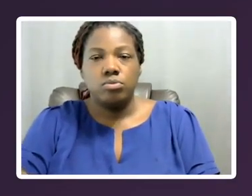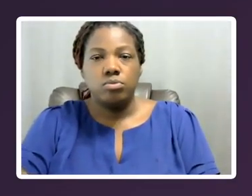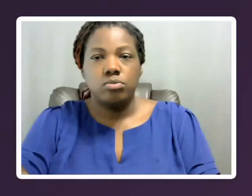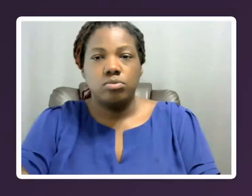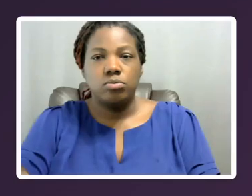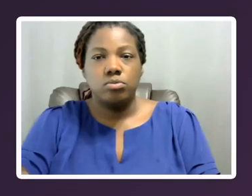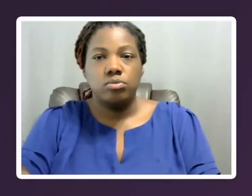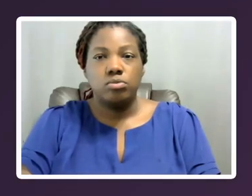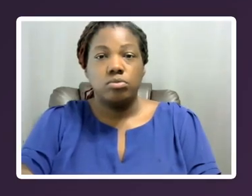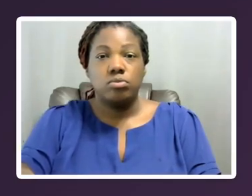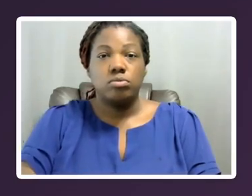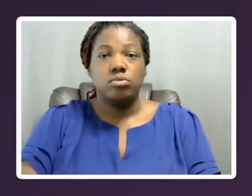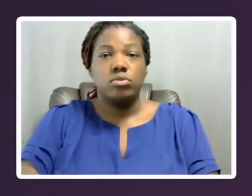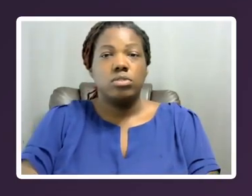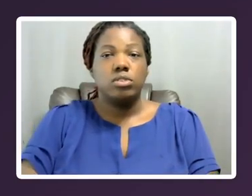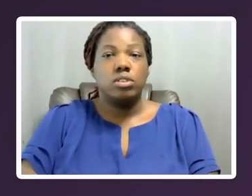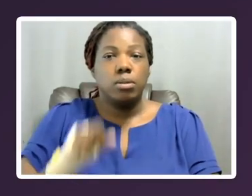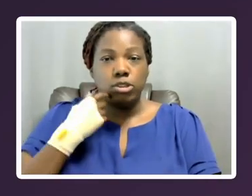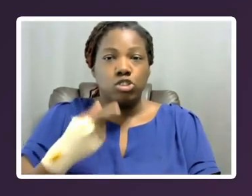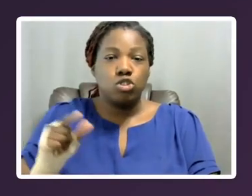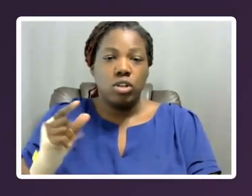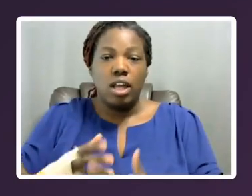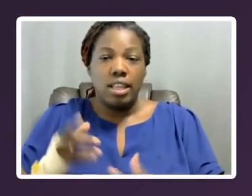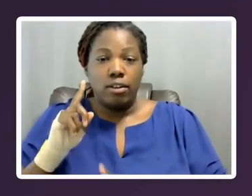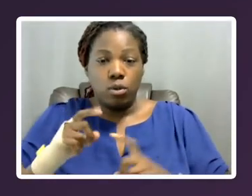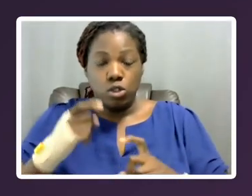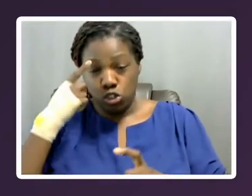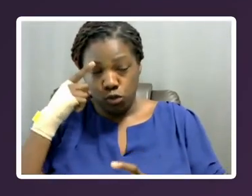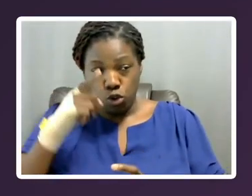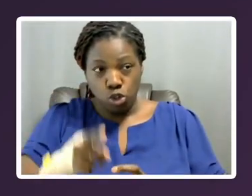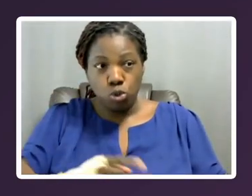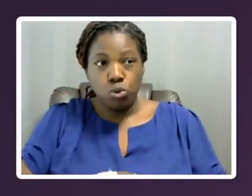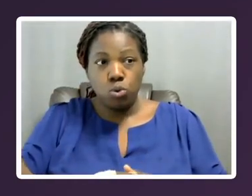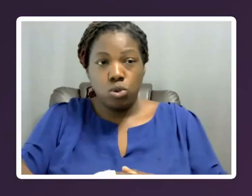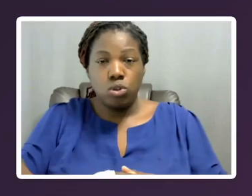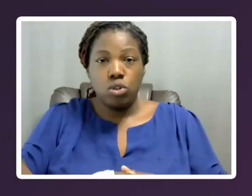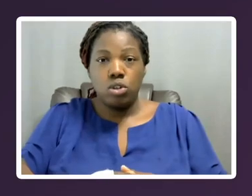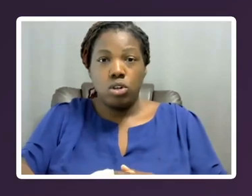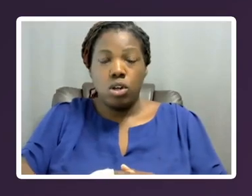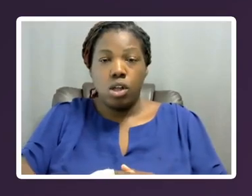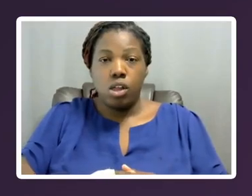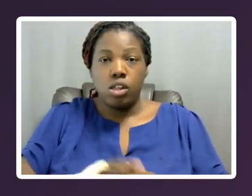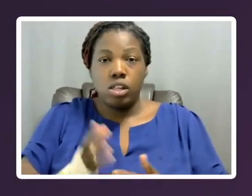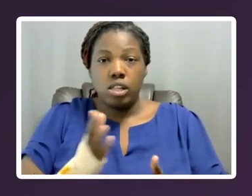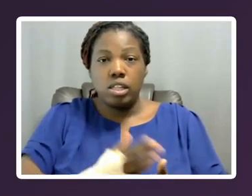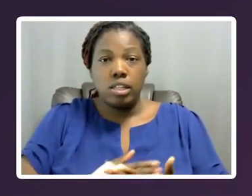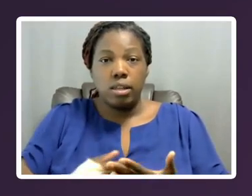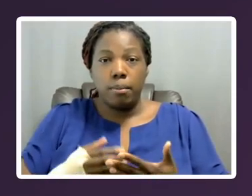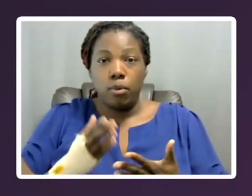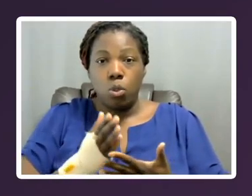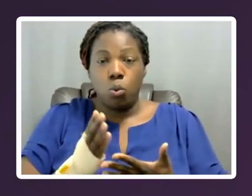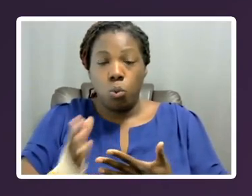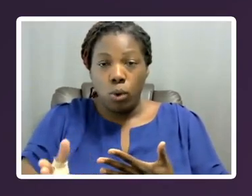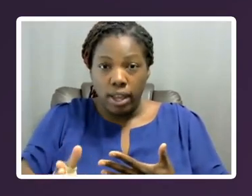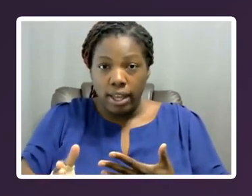for you . What are some of the ways or formats that are used for the share portion